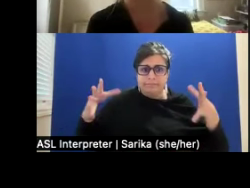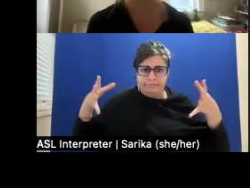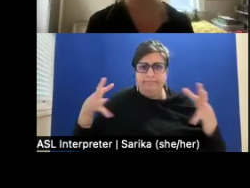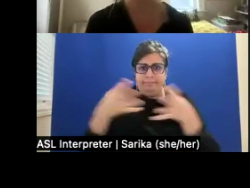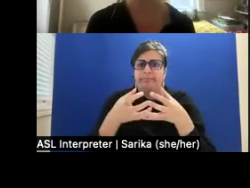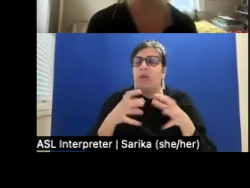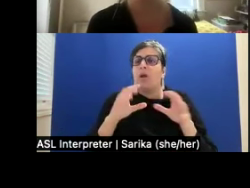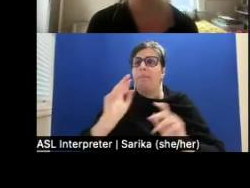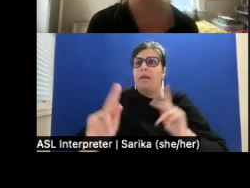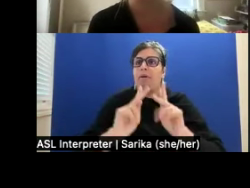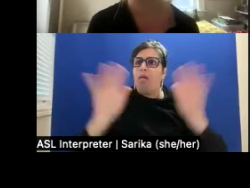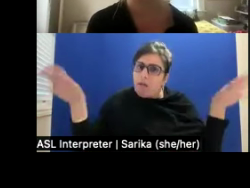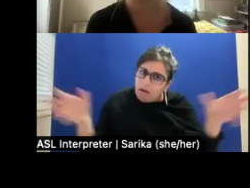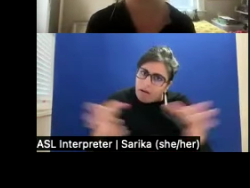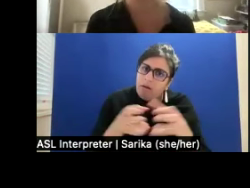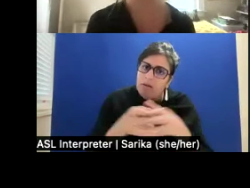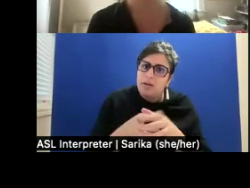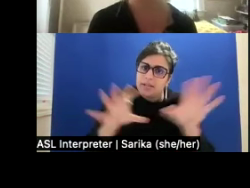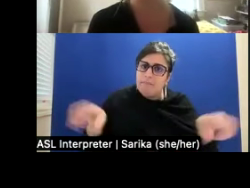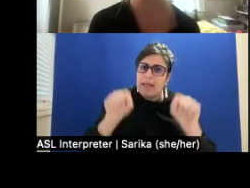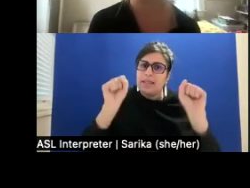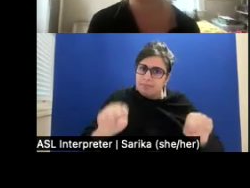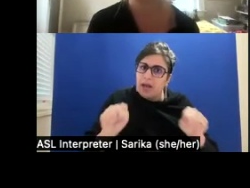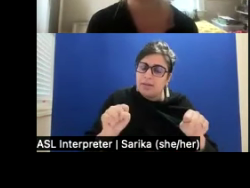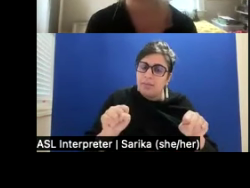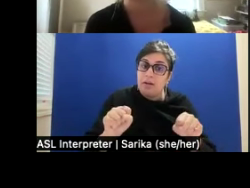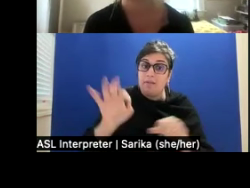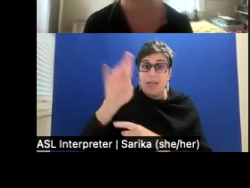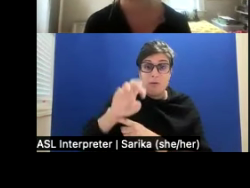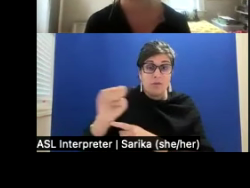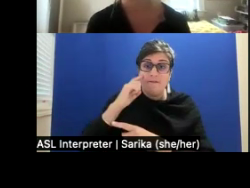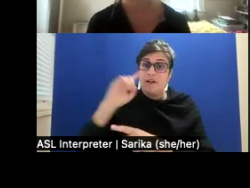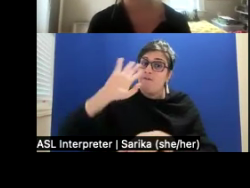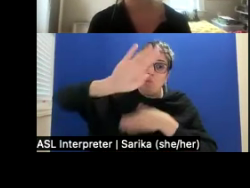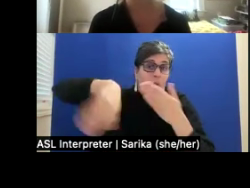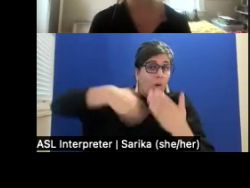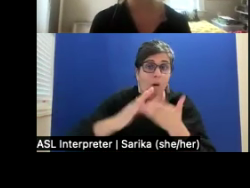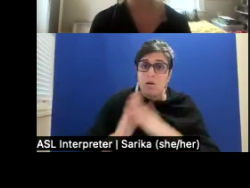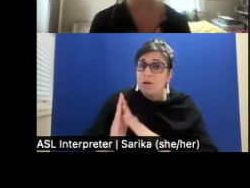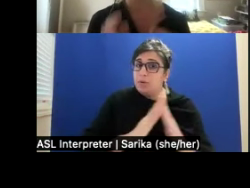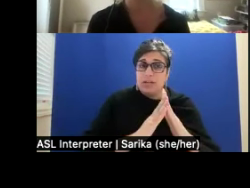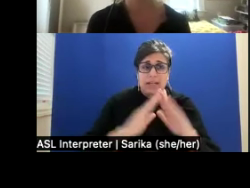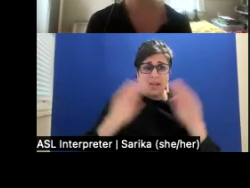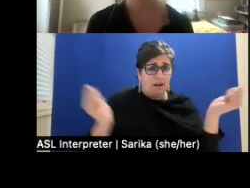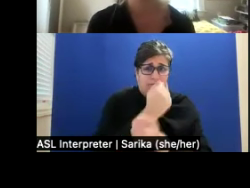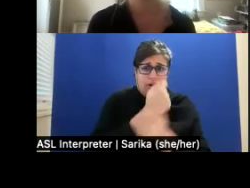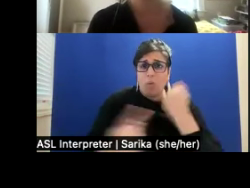to make this public art project possible, that was free to the entire community. And all of them,